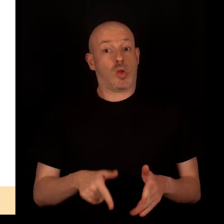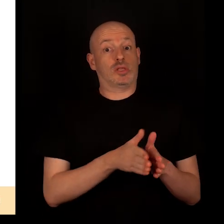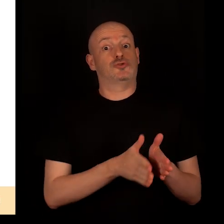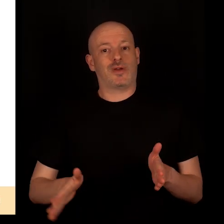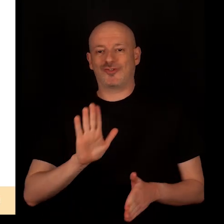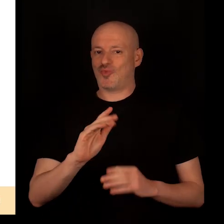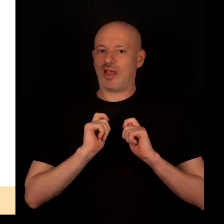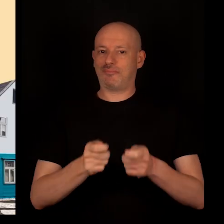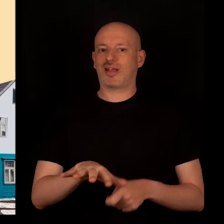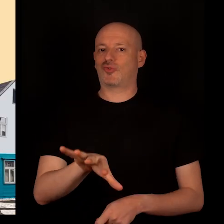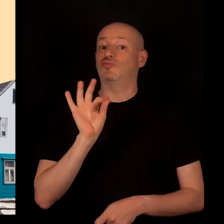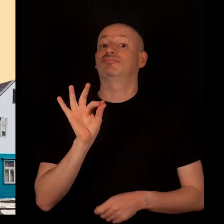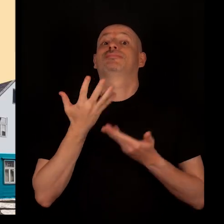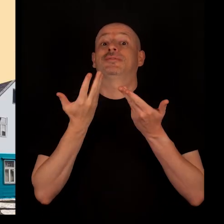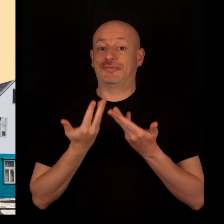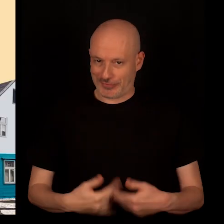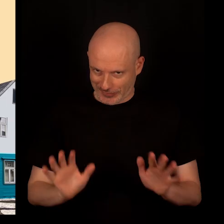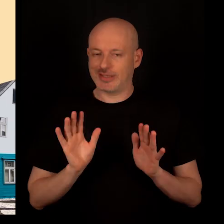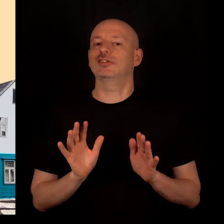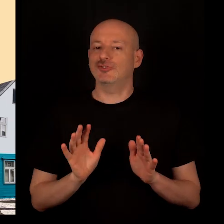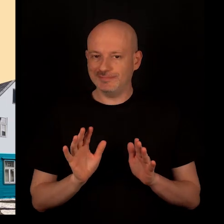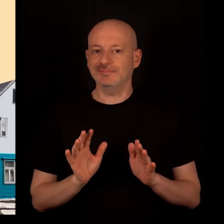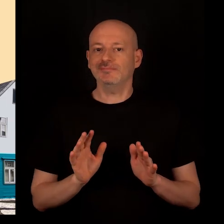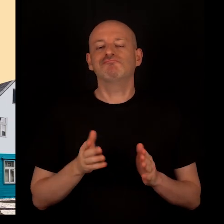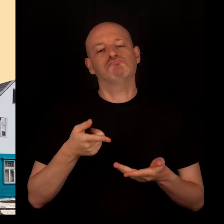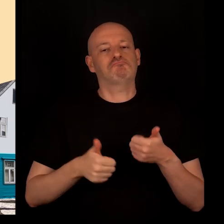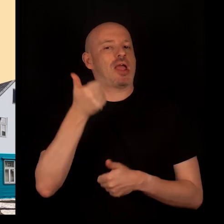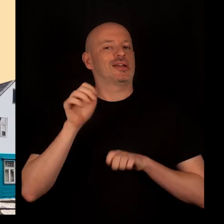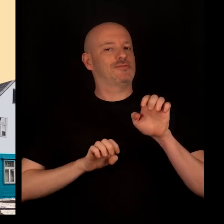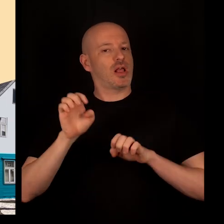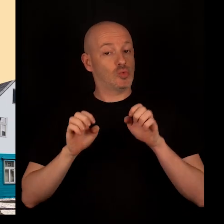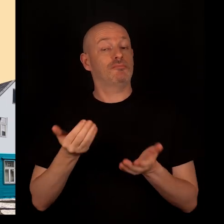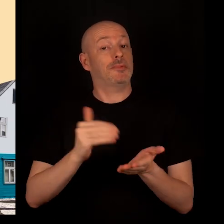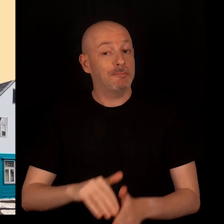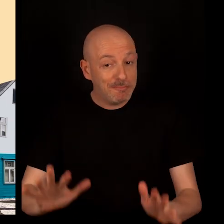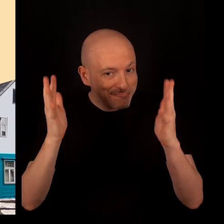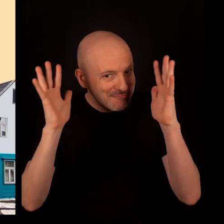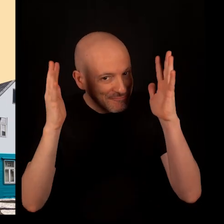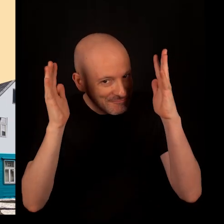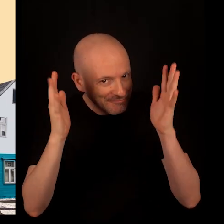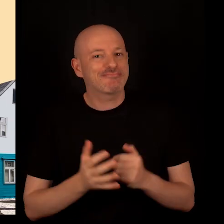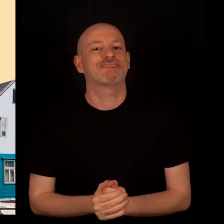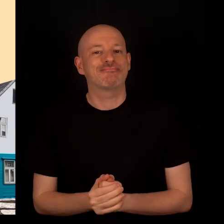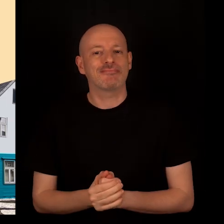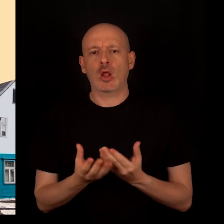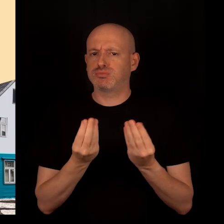So, now in this phase, that your application was selected, you passed the evaluations, and again, congratulations.